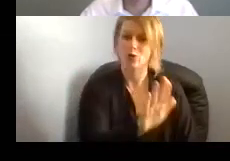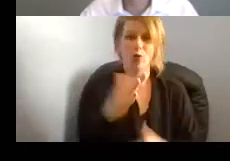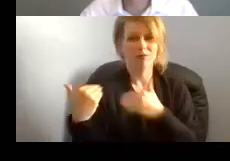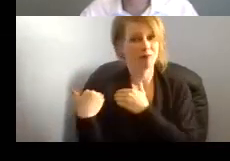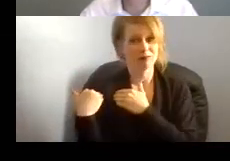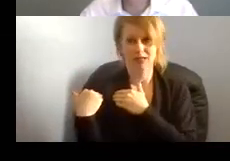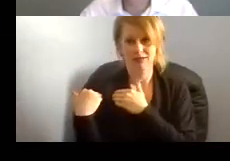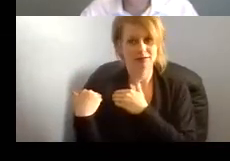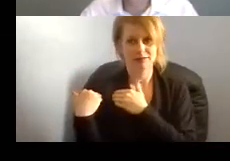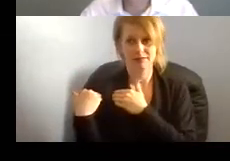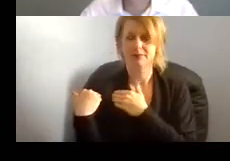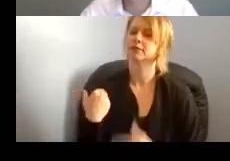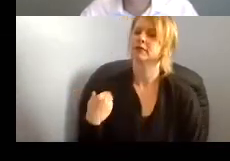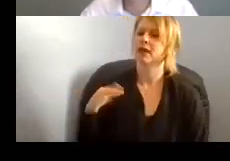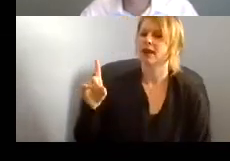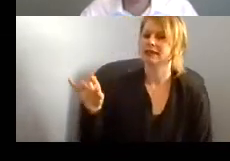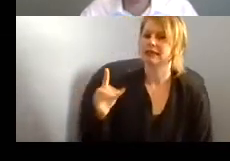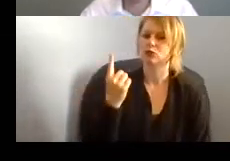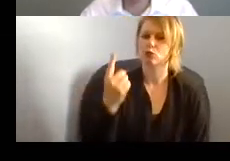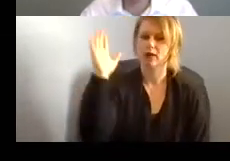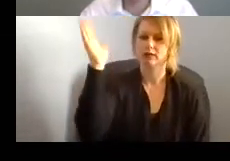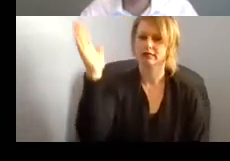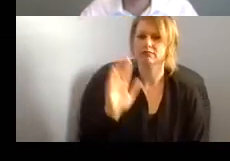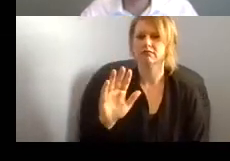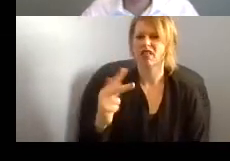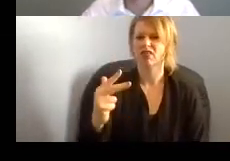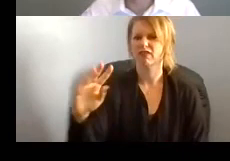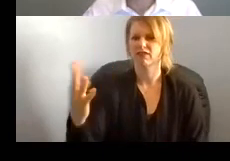I did one presentation to a third- and fourth-grade class about what